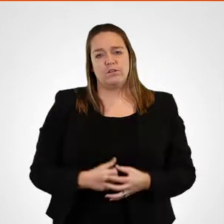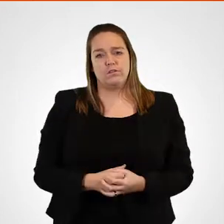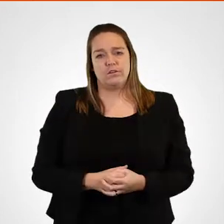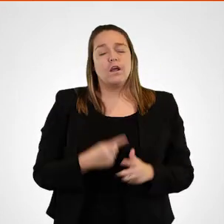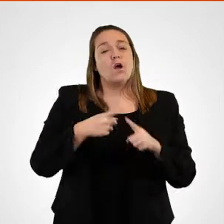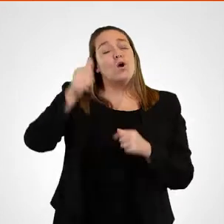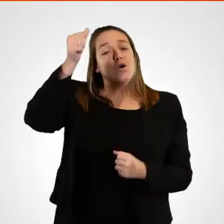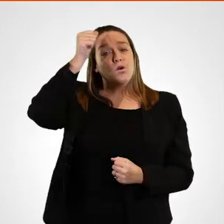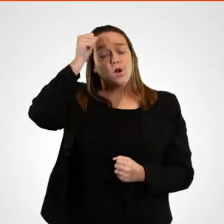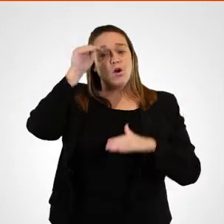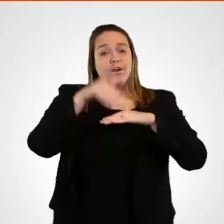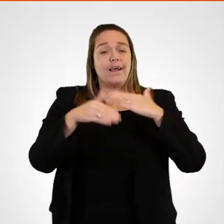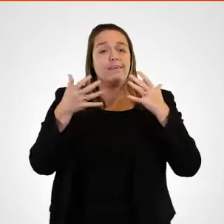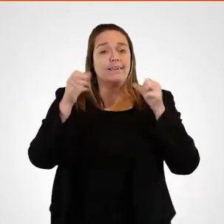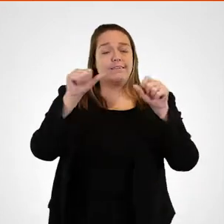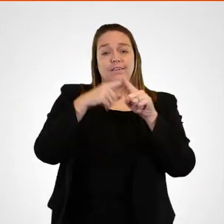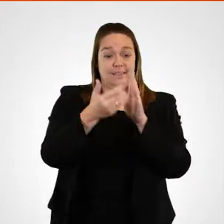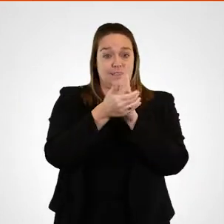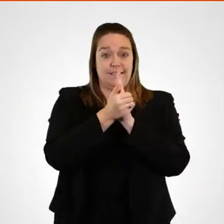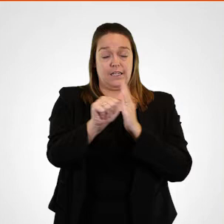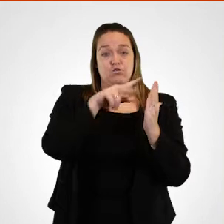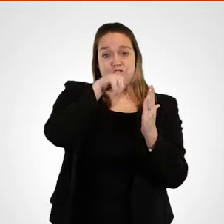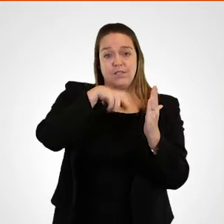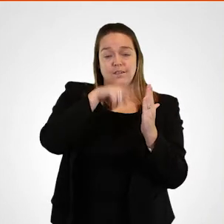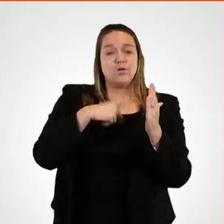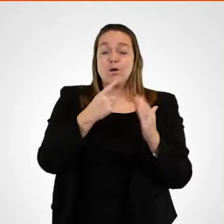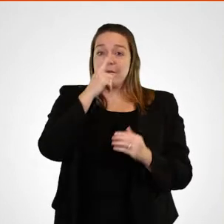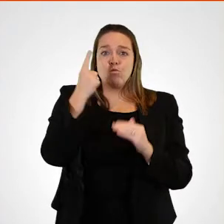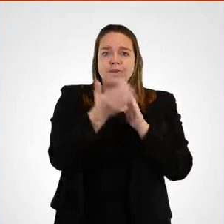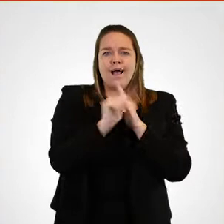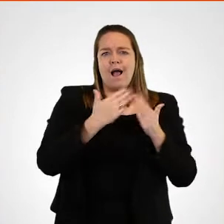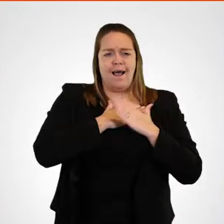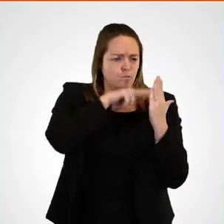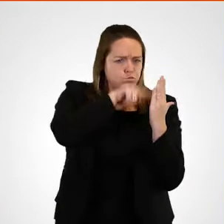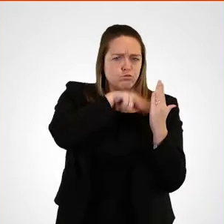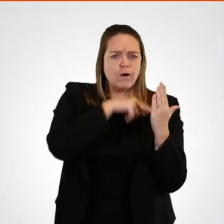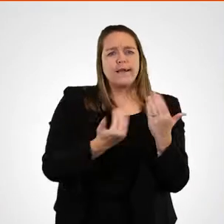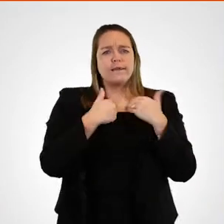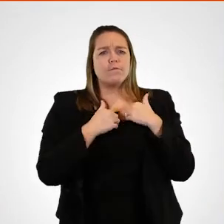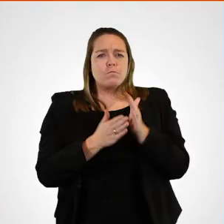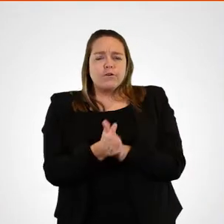And what we know about effective and skilled readers is they like to read, they find it to be very motivating,